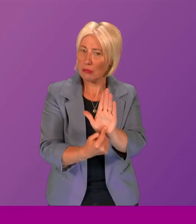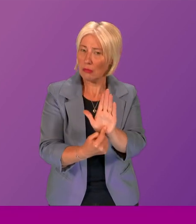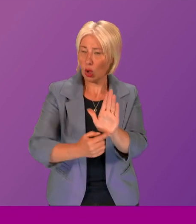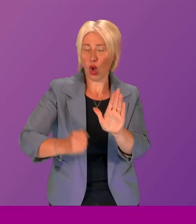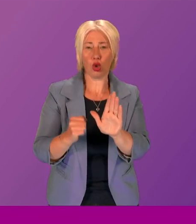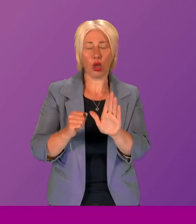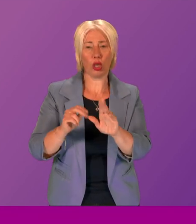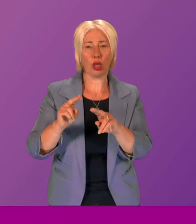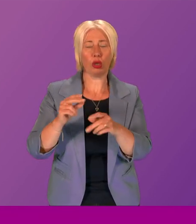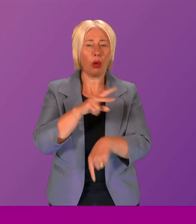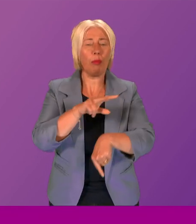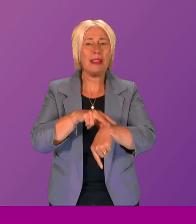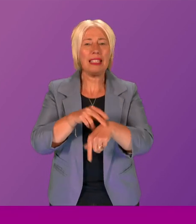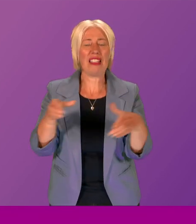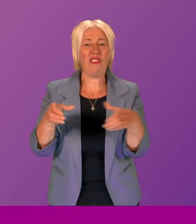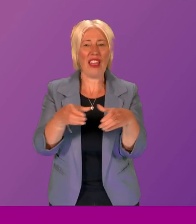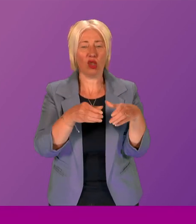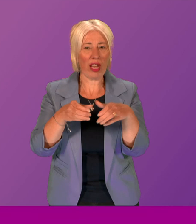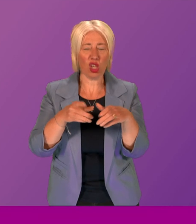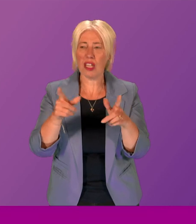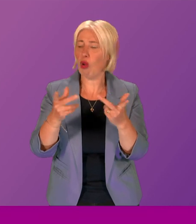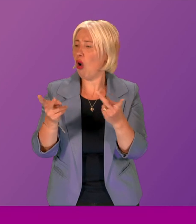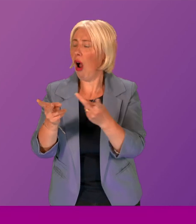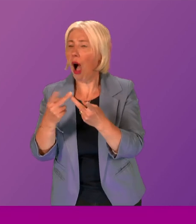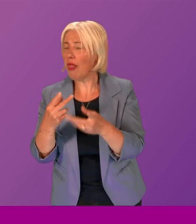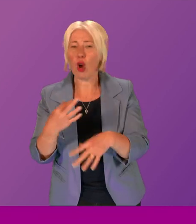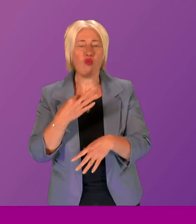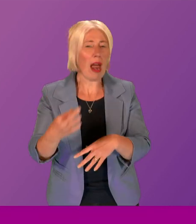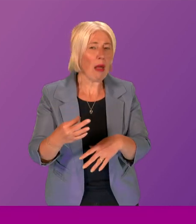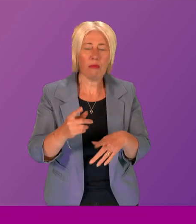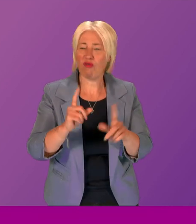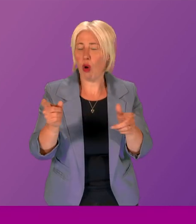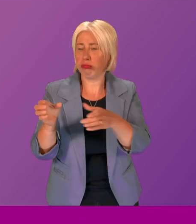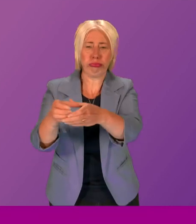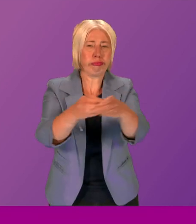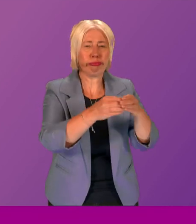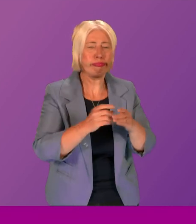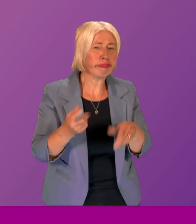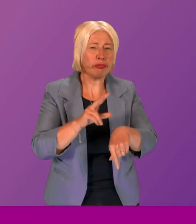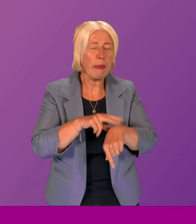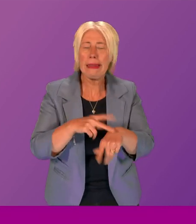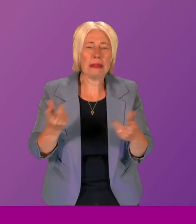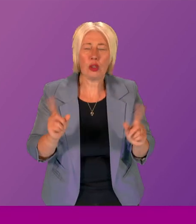Federation, ASPS and any other representative organisation that represents police officers.